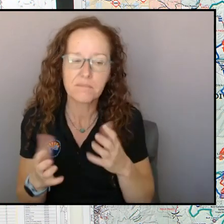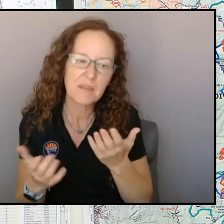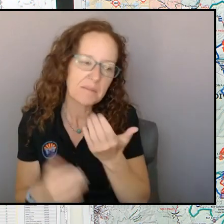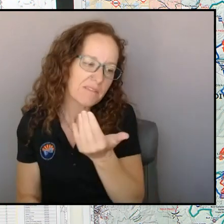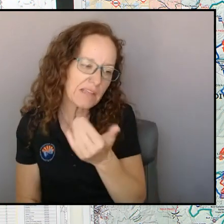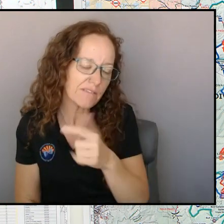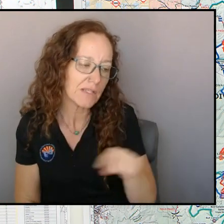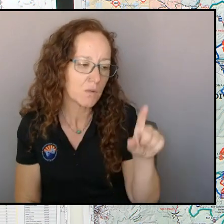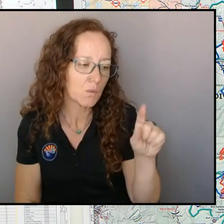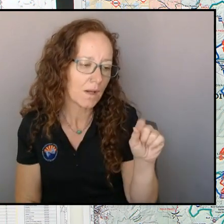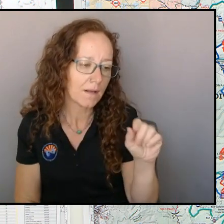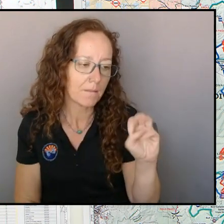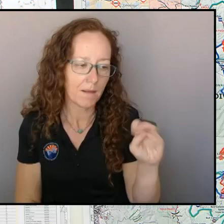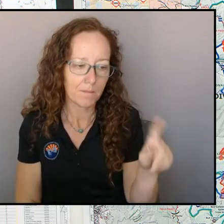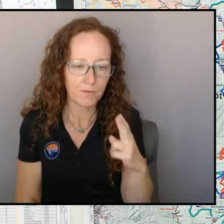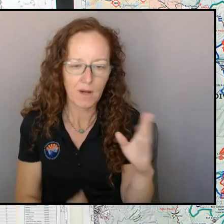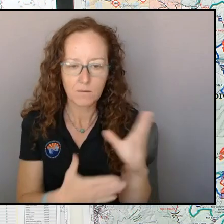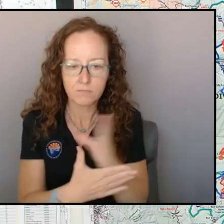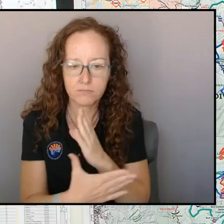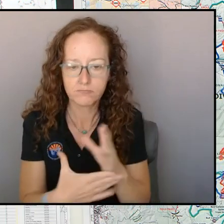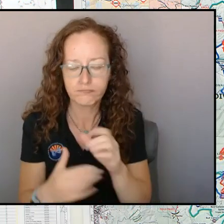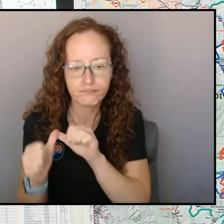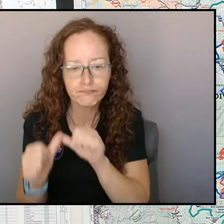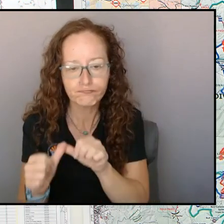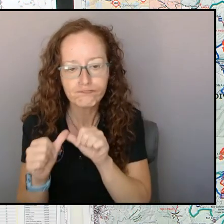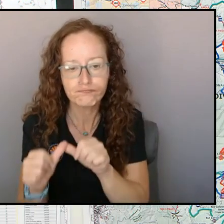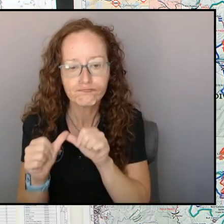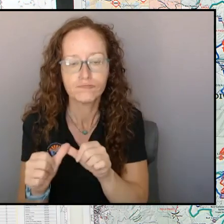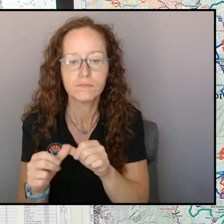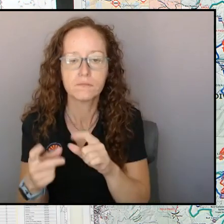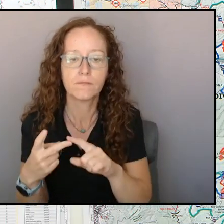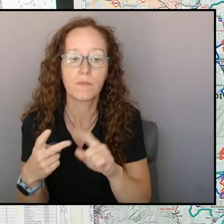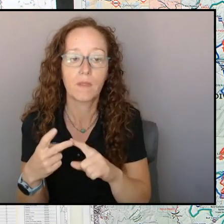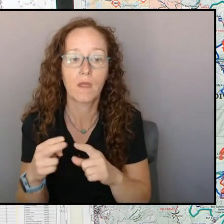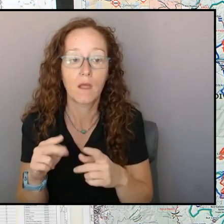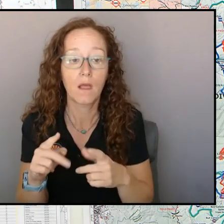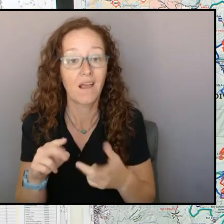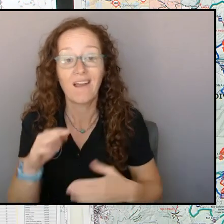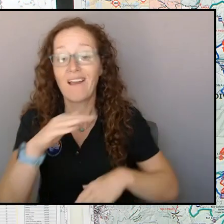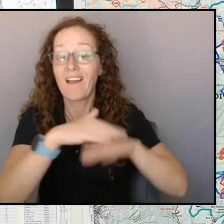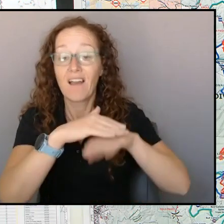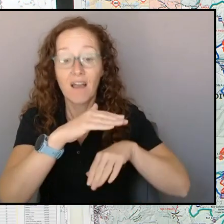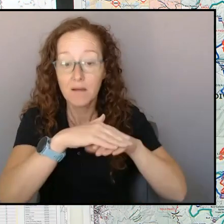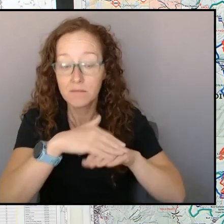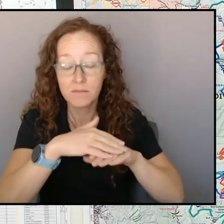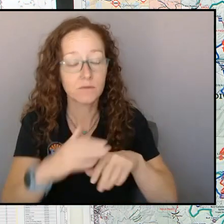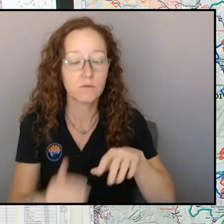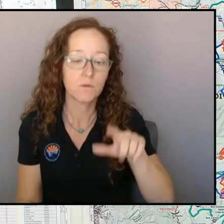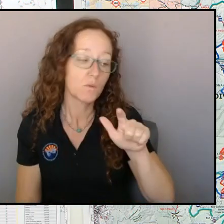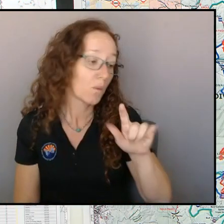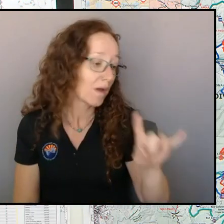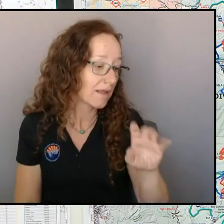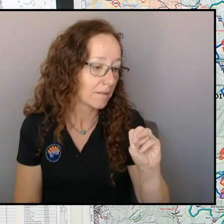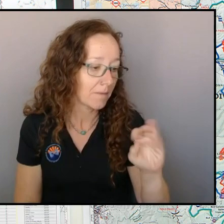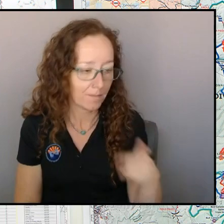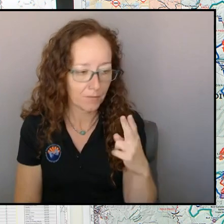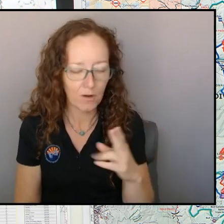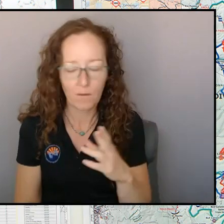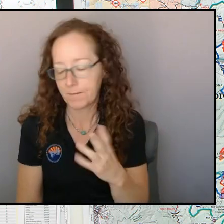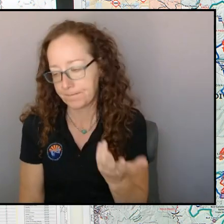range for sustained winds and then your gusts are looking to be 28 miles per hour but they might get a little rambunctious